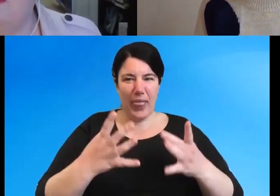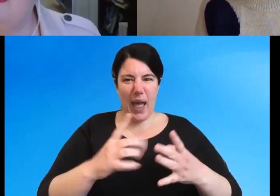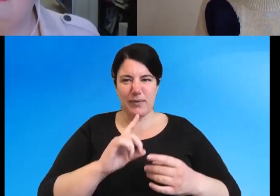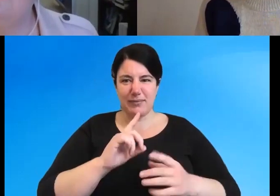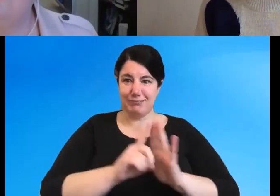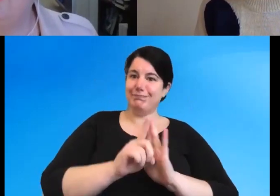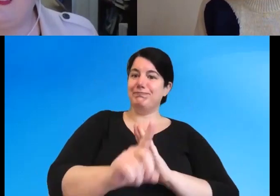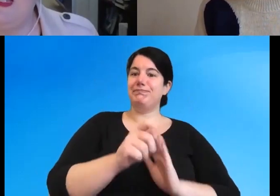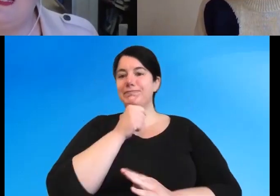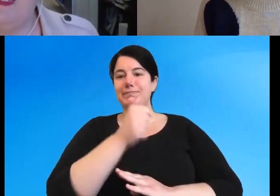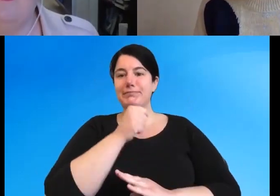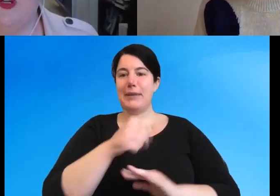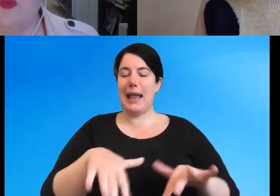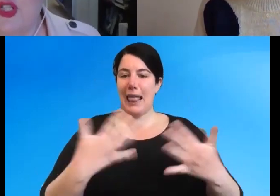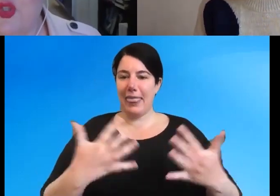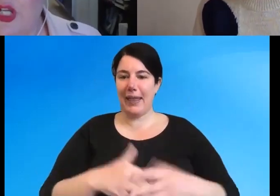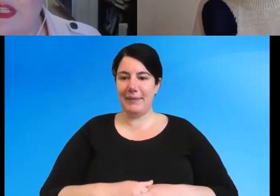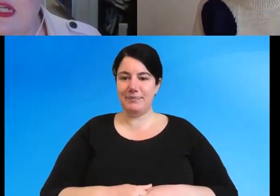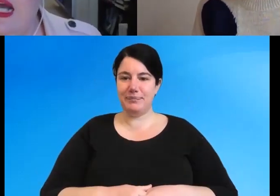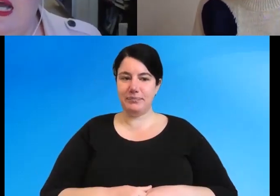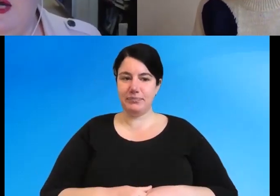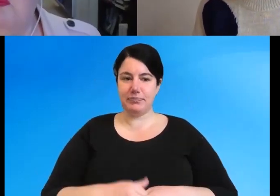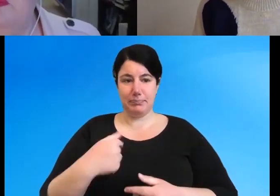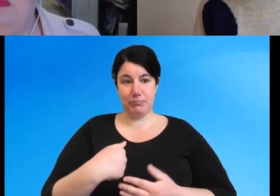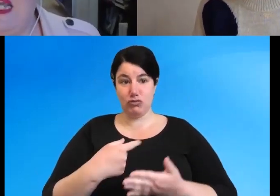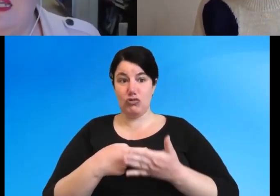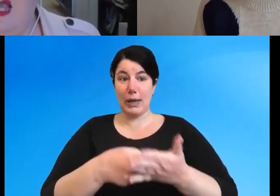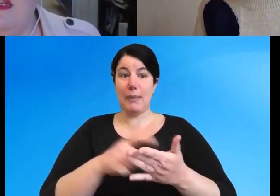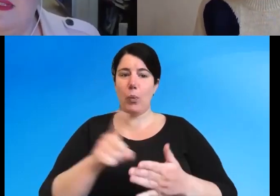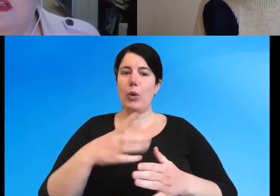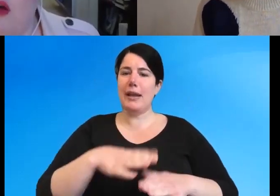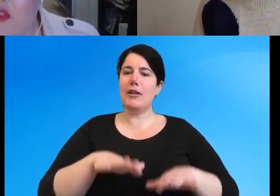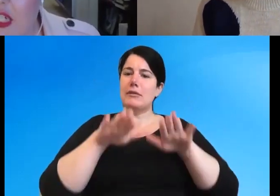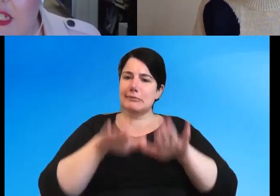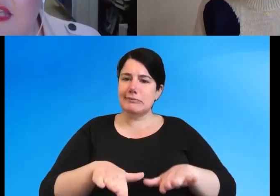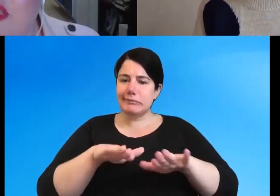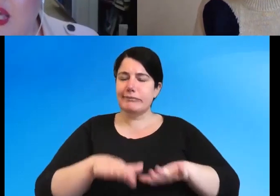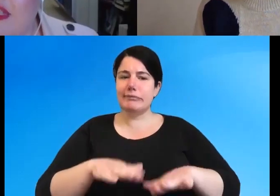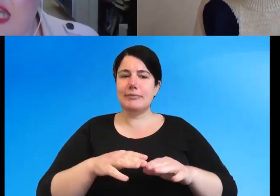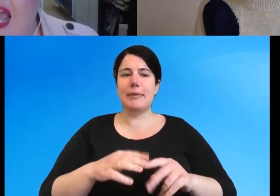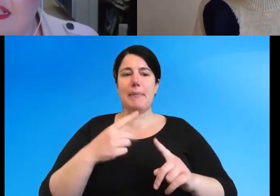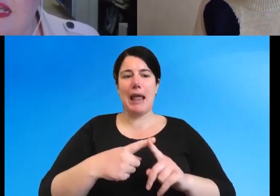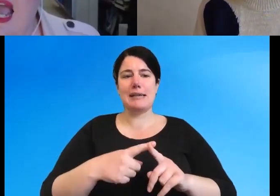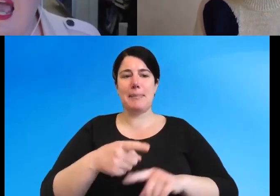I would recommend being very reassuring. Being as confident as you can.